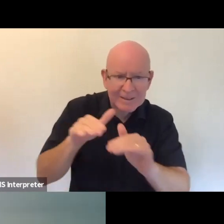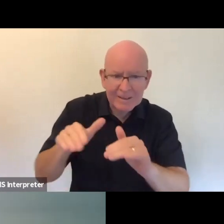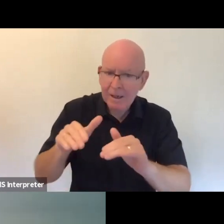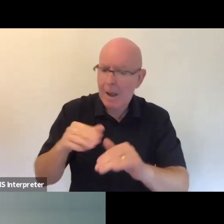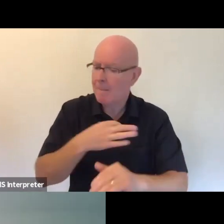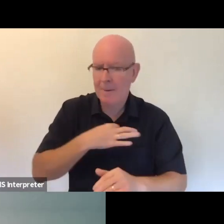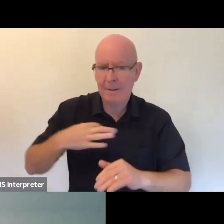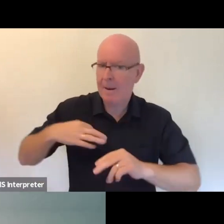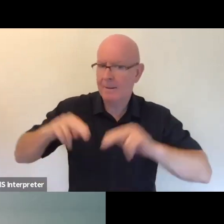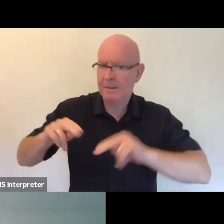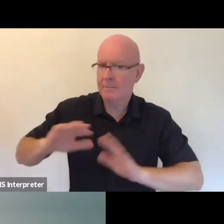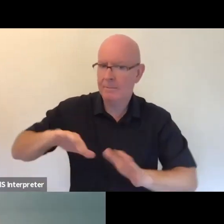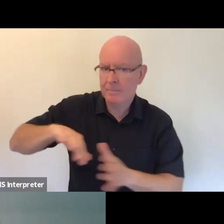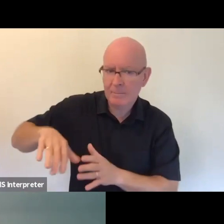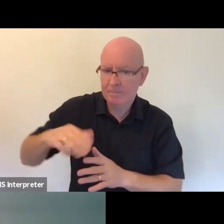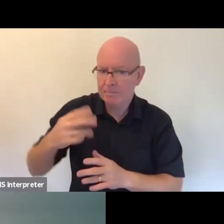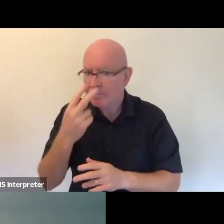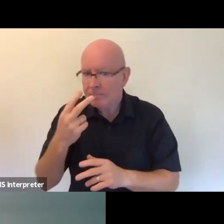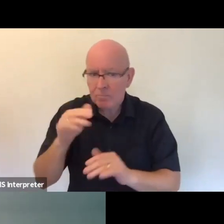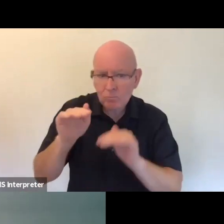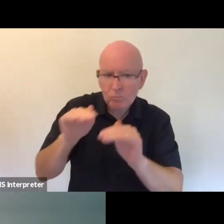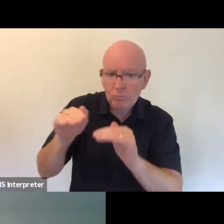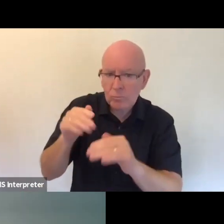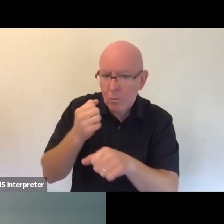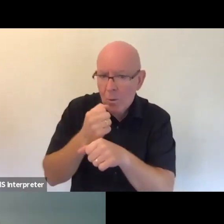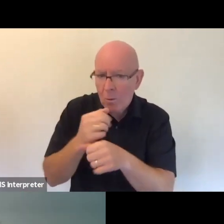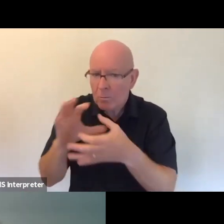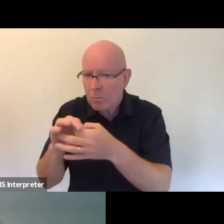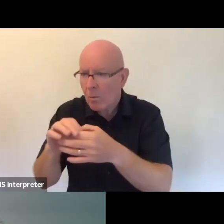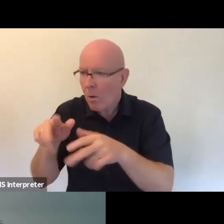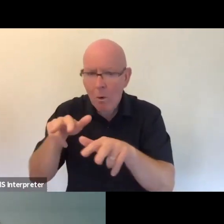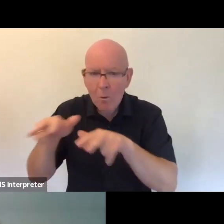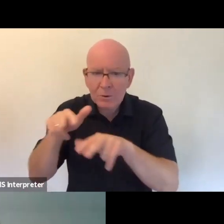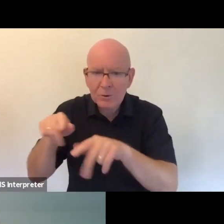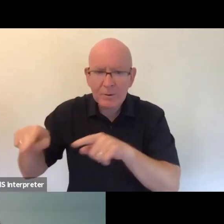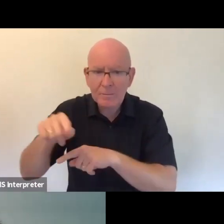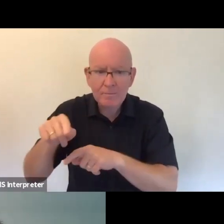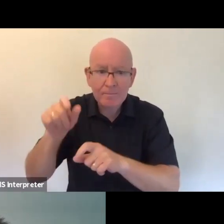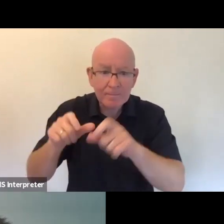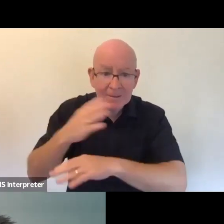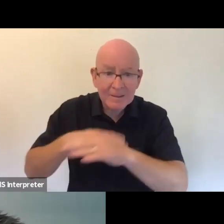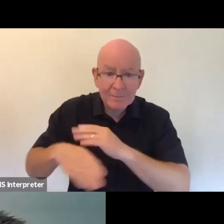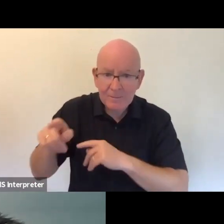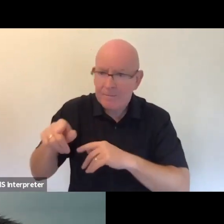And if you are not connected with an organisation of persons with deaf-blindness, you are very likely never to hear about them,